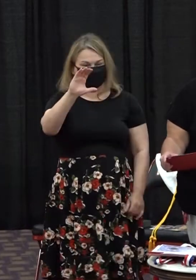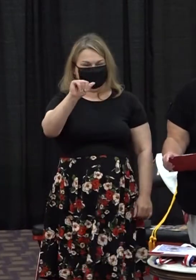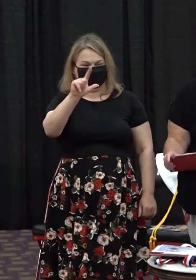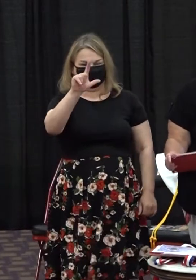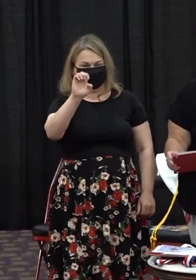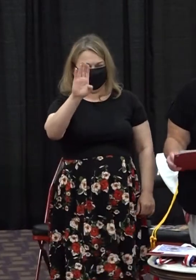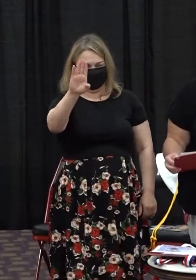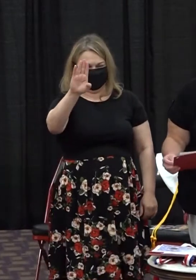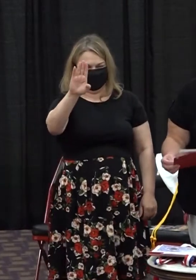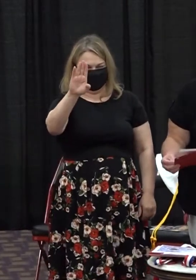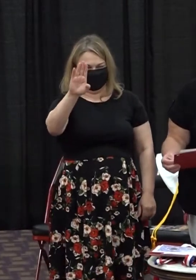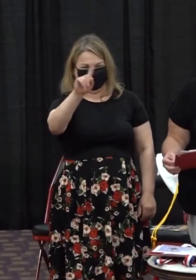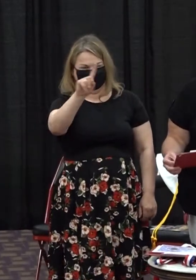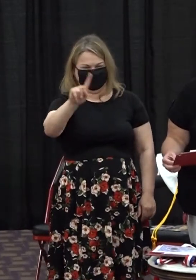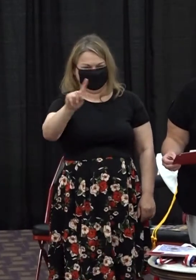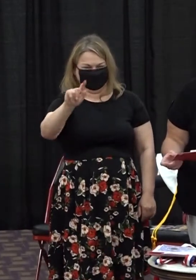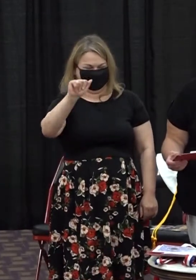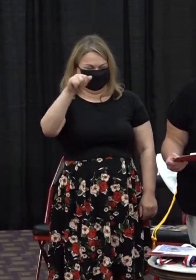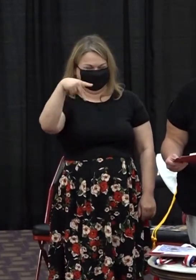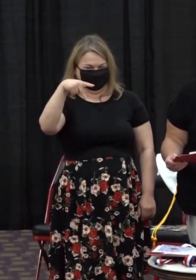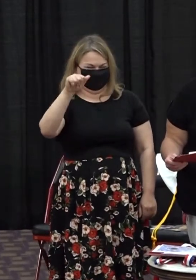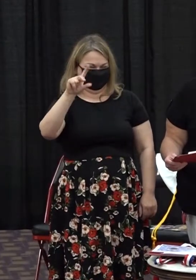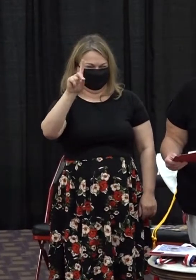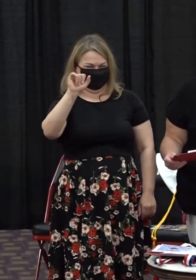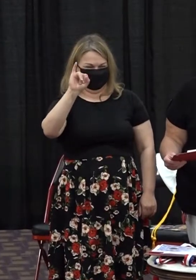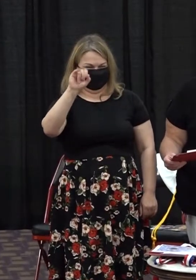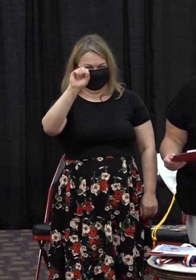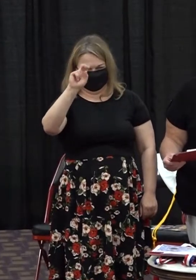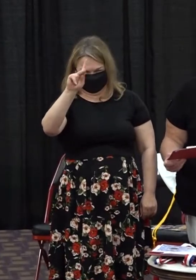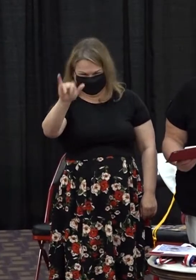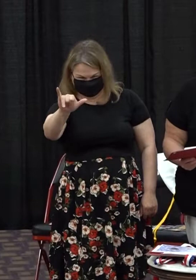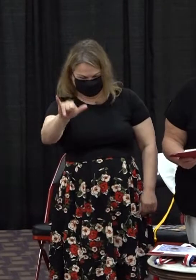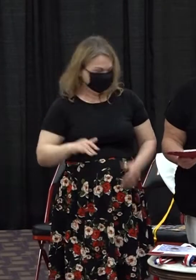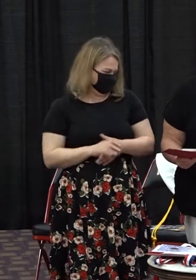And also, we have Caleb Zapadinsky.